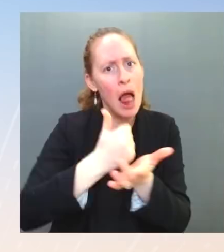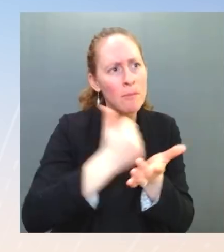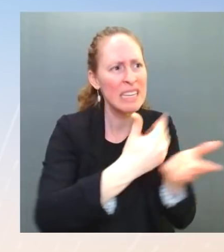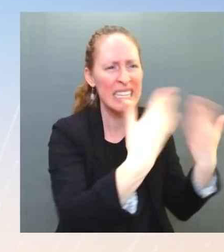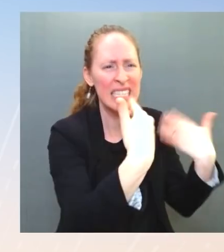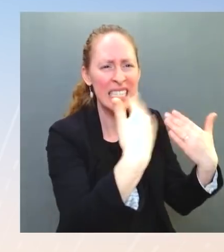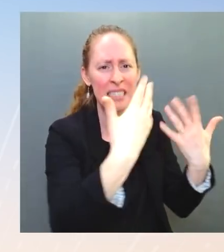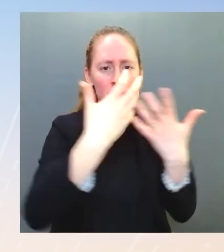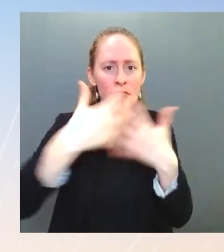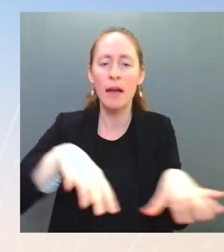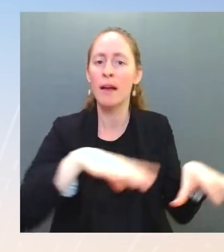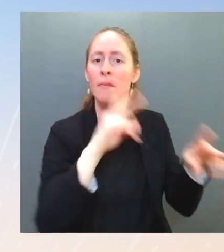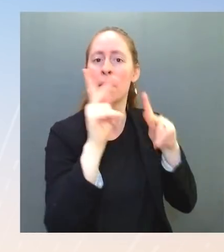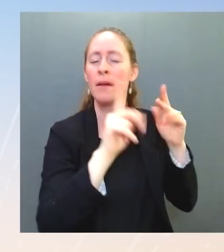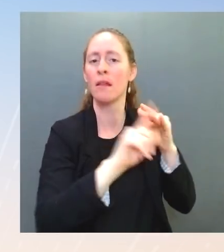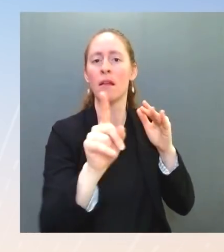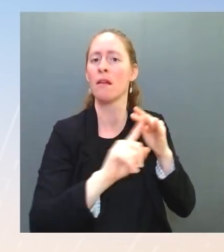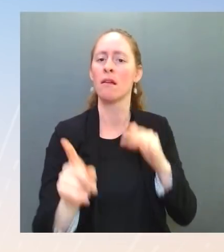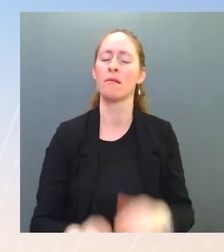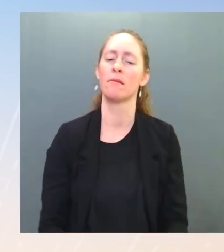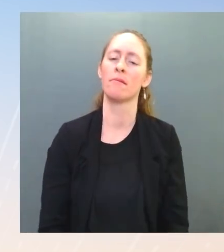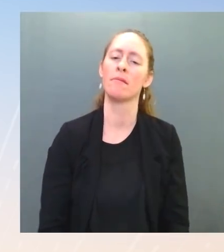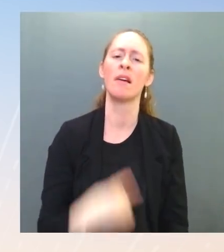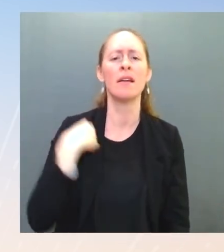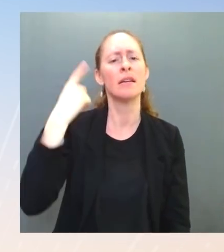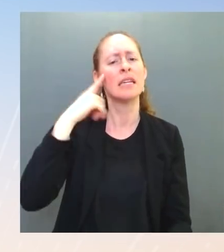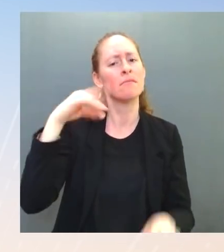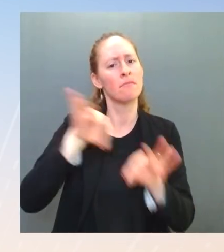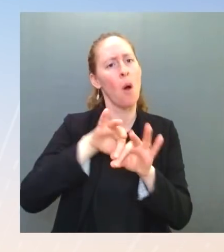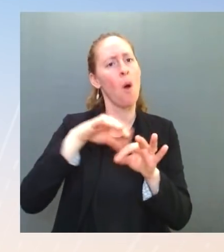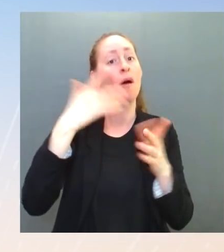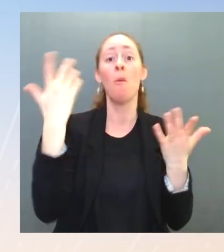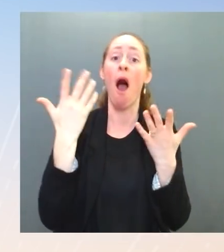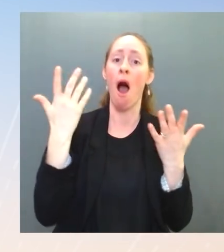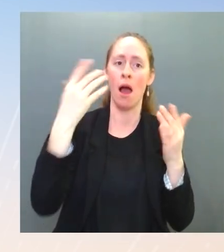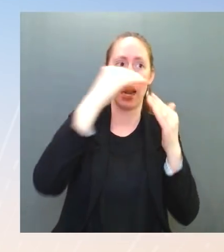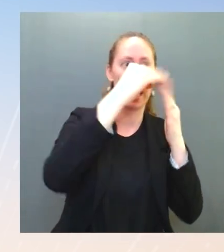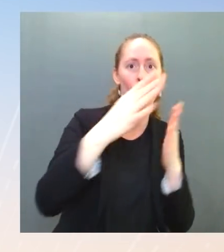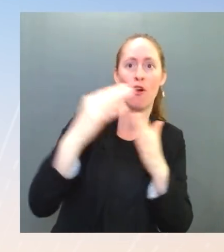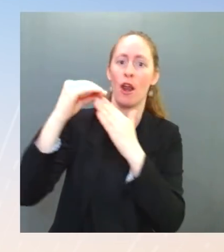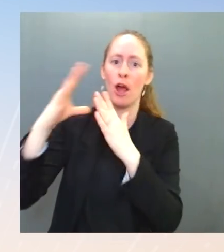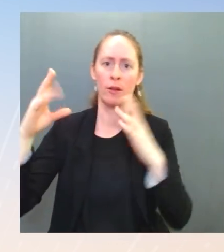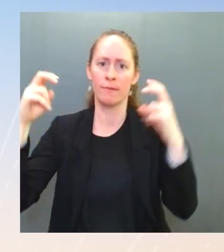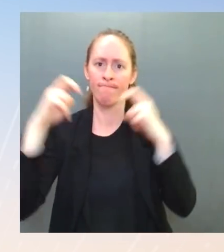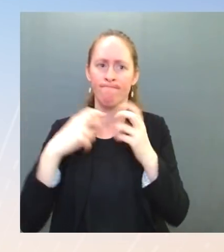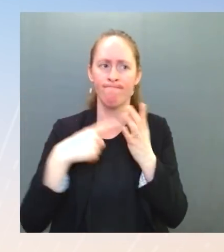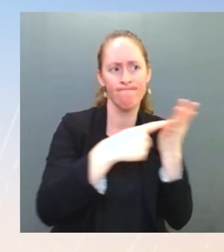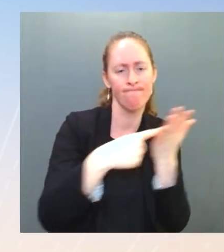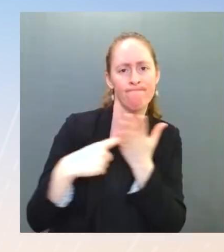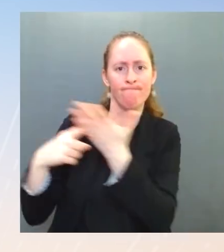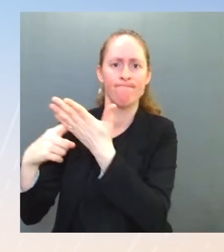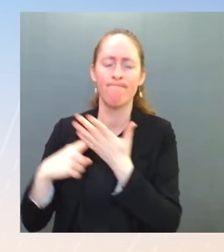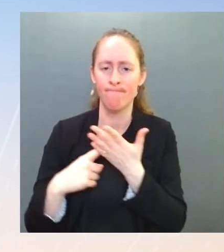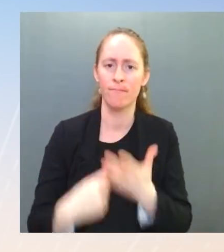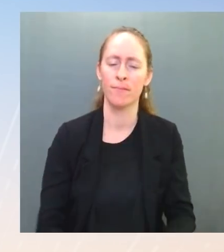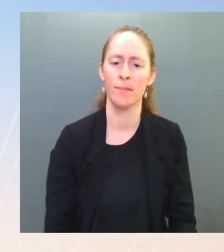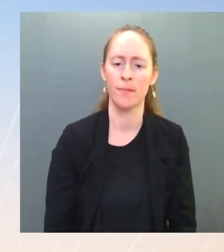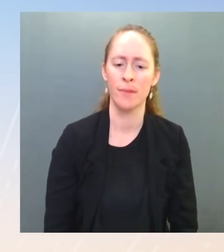to leader conversations. Go ahead. The Press: The last mandate for public transportation, like trains, buses and airplanes,